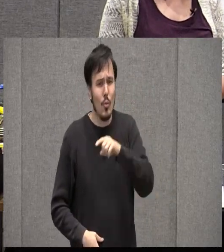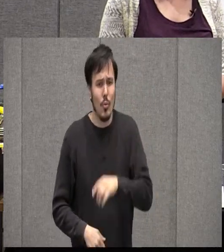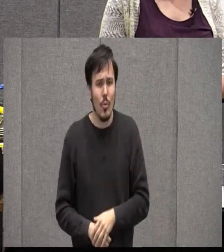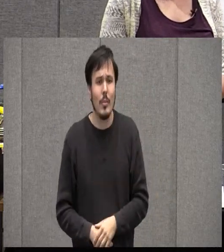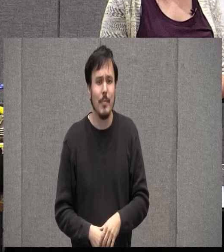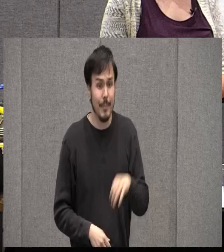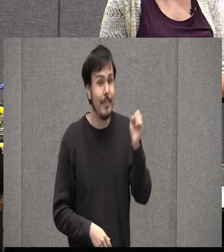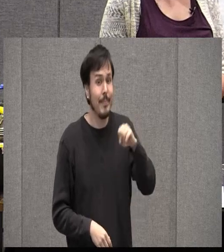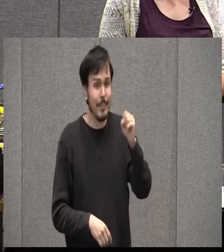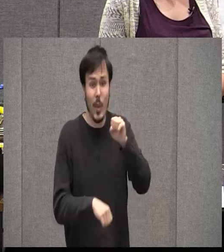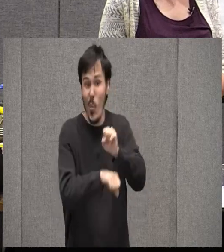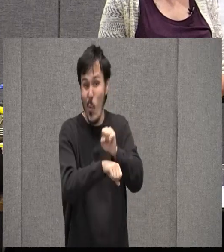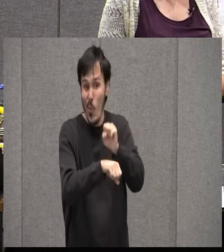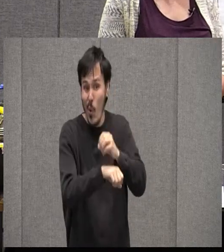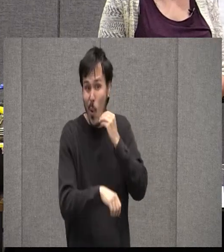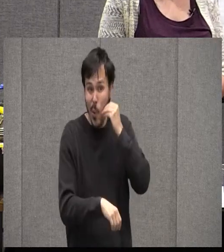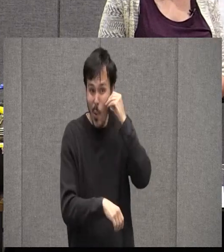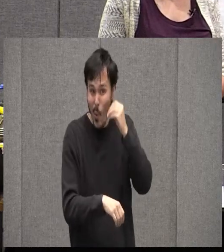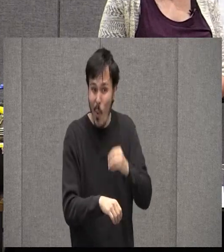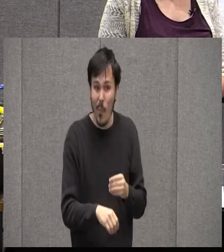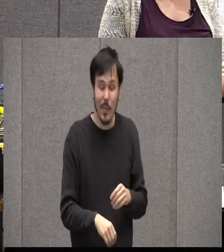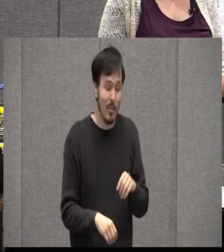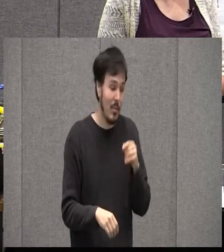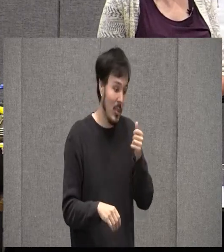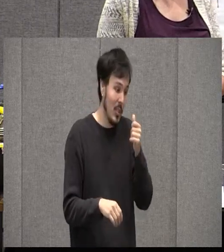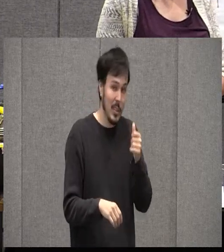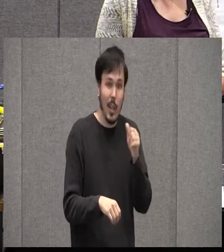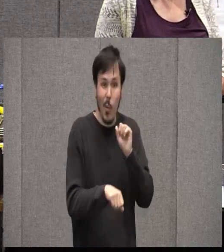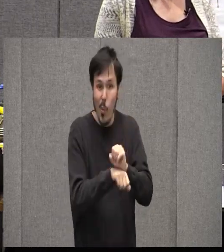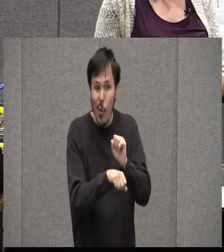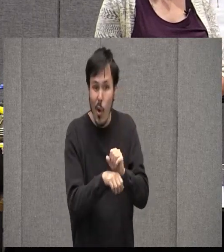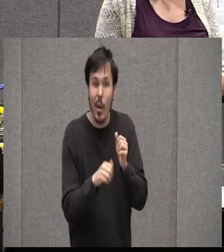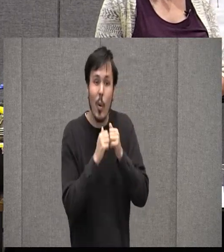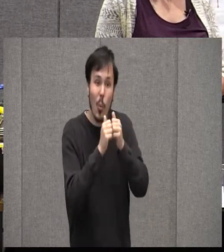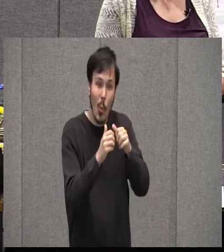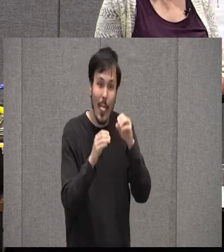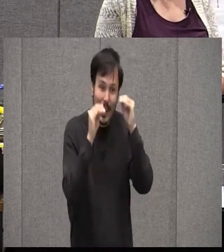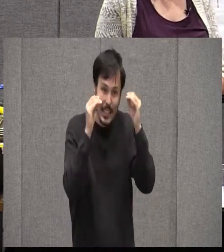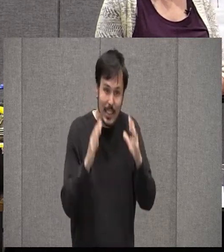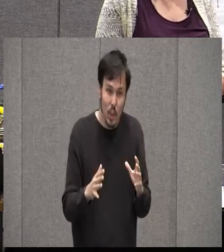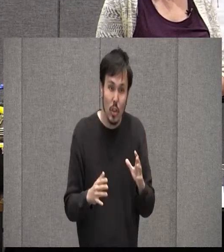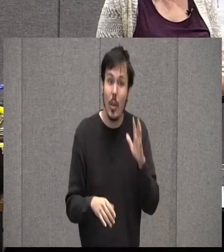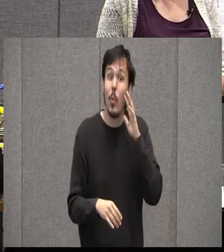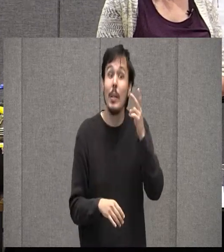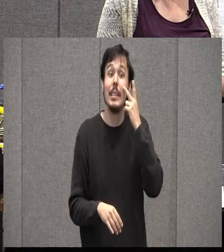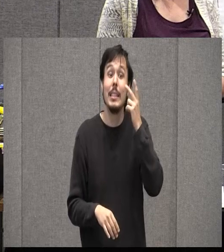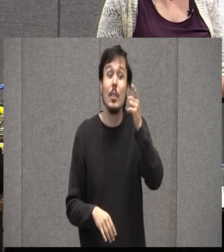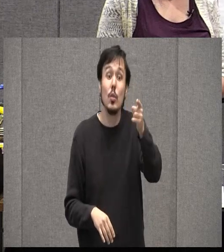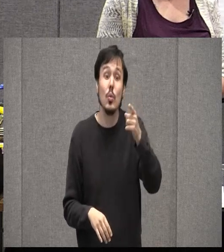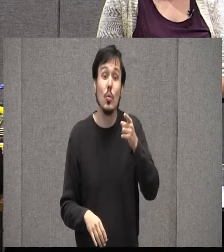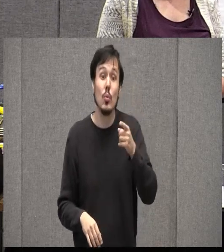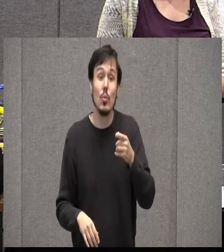You worked at home, you worked hard at home. You worked hard for your teachers and we will see you again soon.